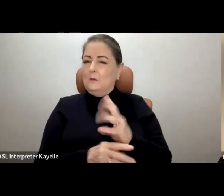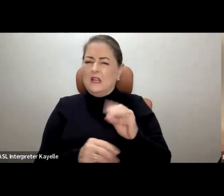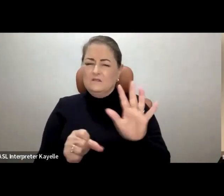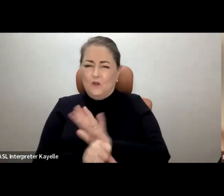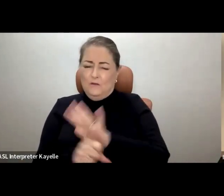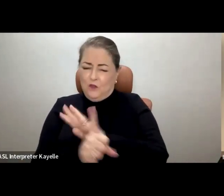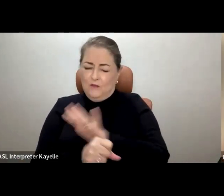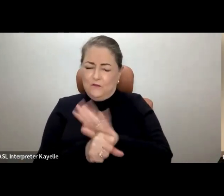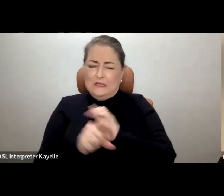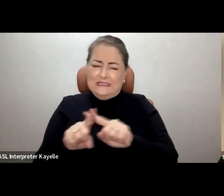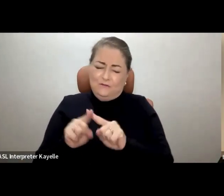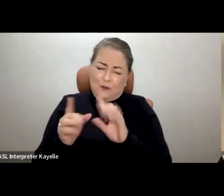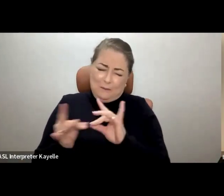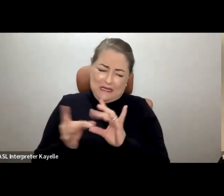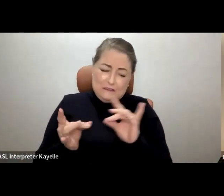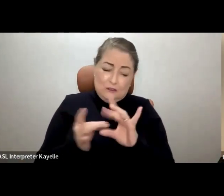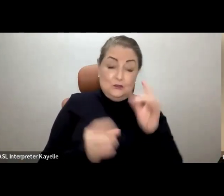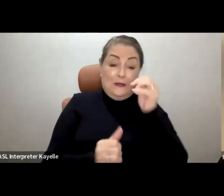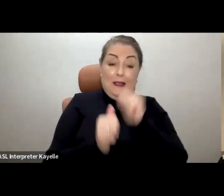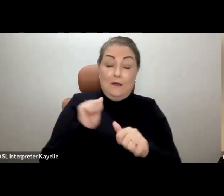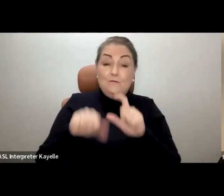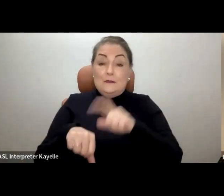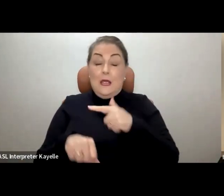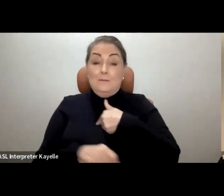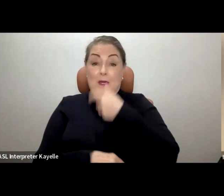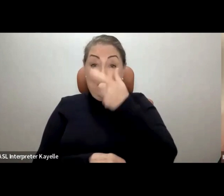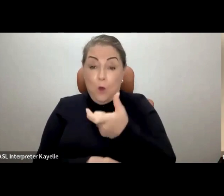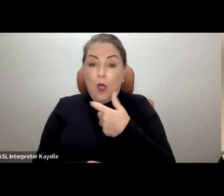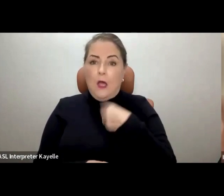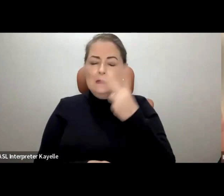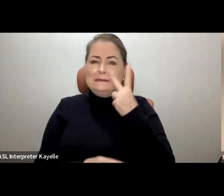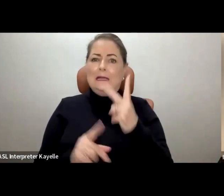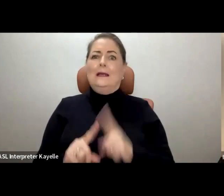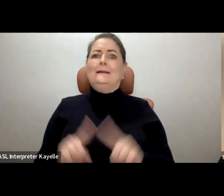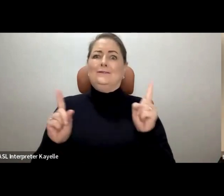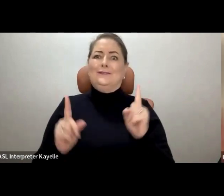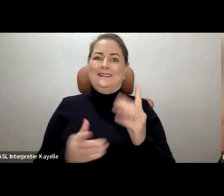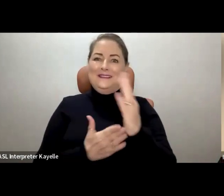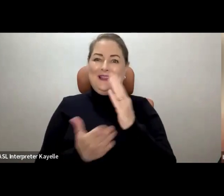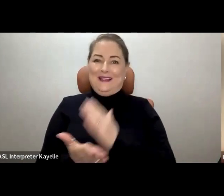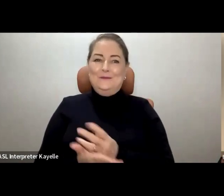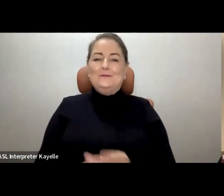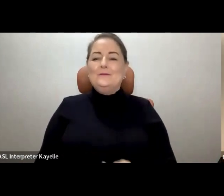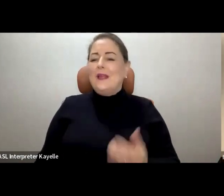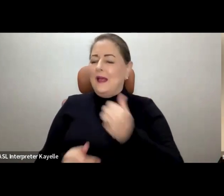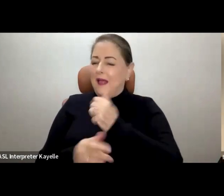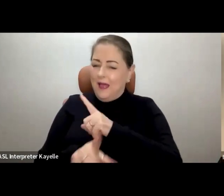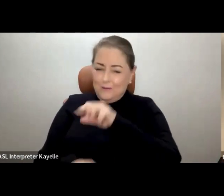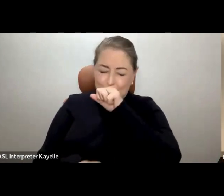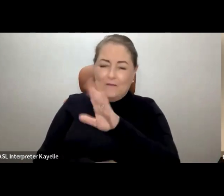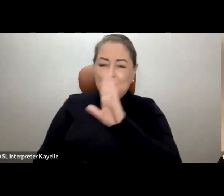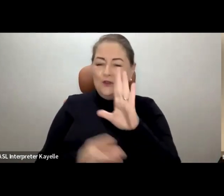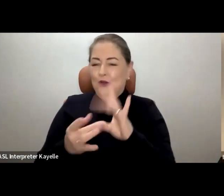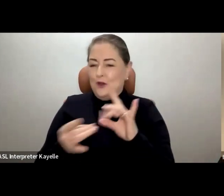what I learn every time I see it. And I, by the way, love your comments, please bring them. I can't follow and speak at the